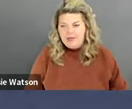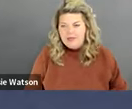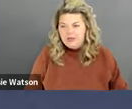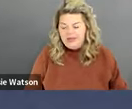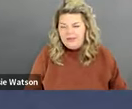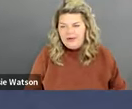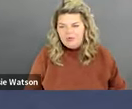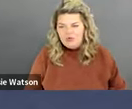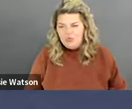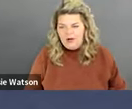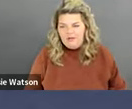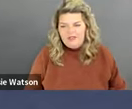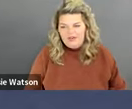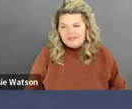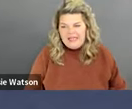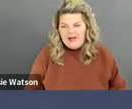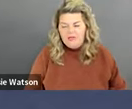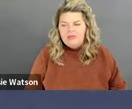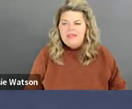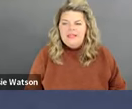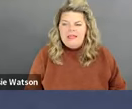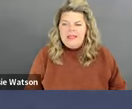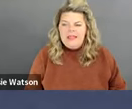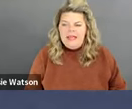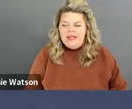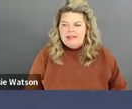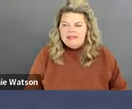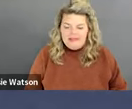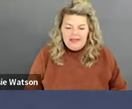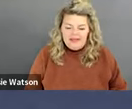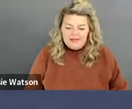I've been interpreting about 12 years now and yeah,